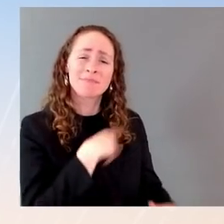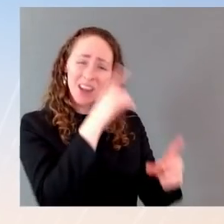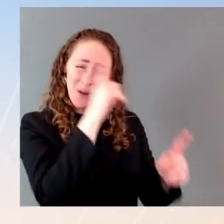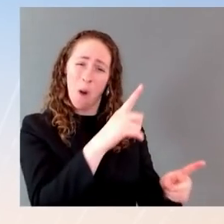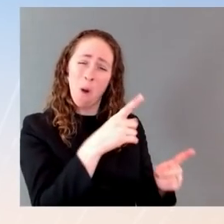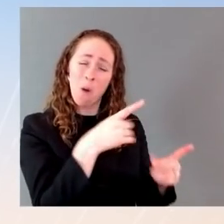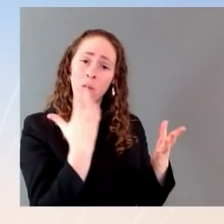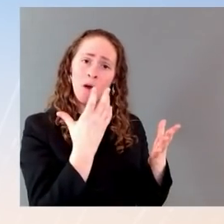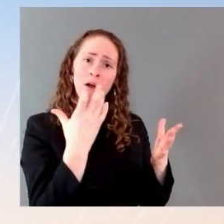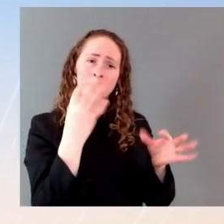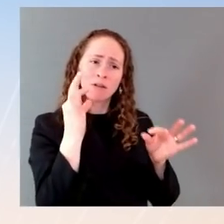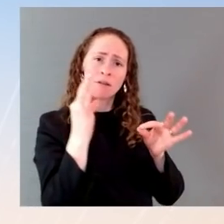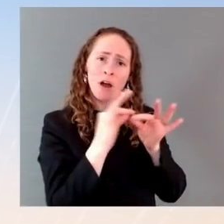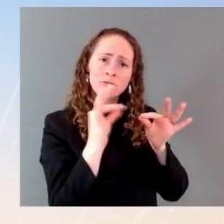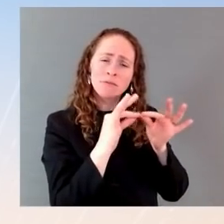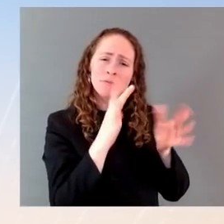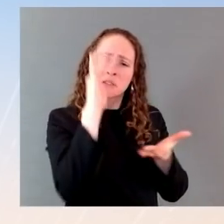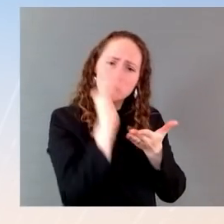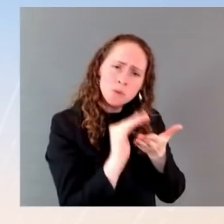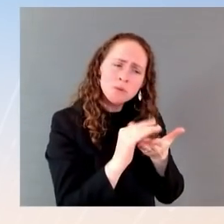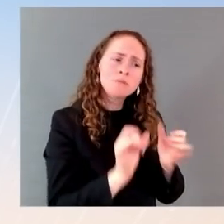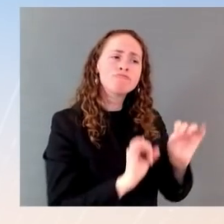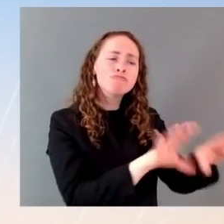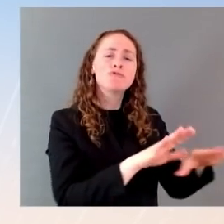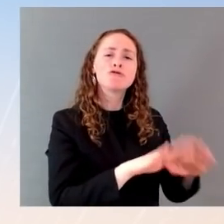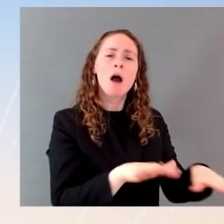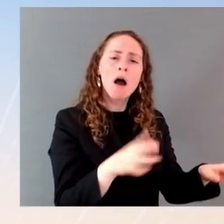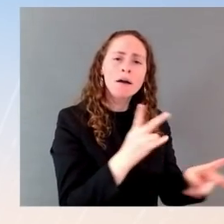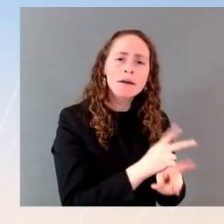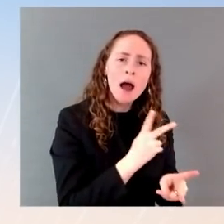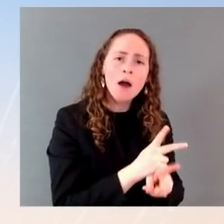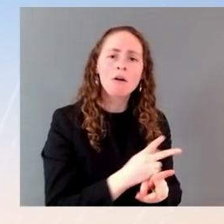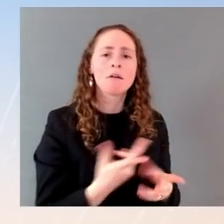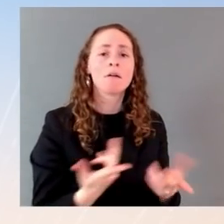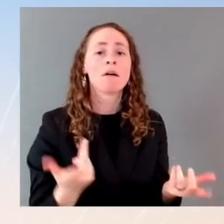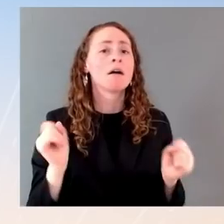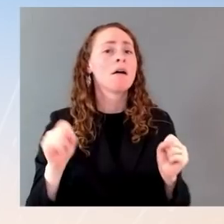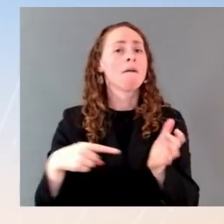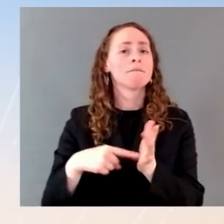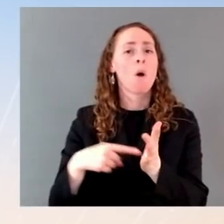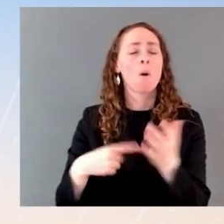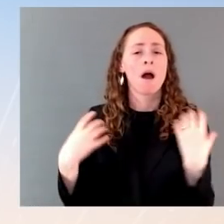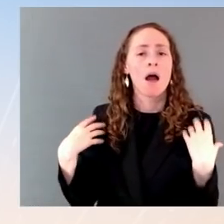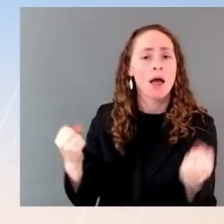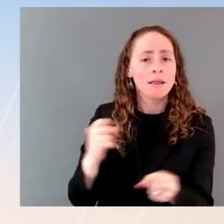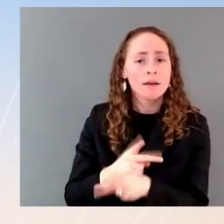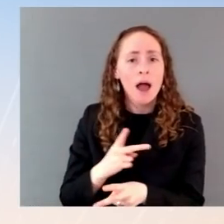This bill will do exactly that: create universal -- a universal healthcare sys- -- I mean, a universal pre-K system